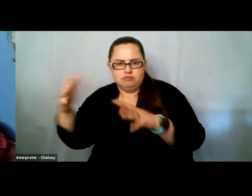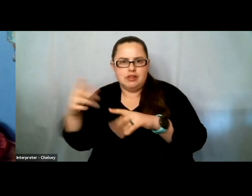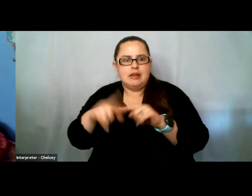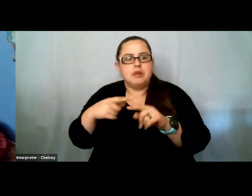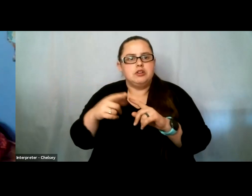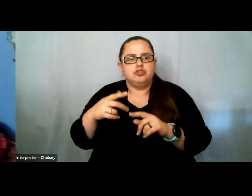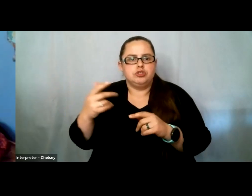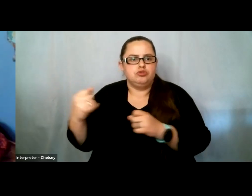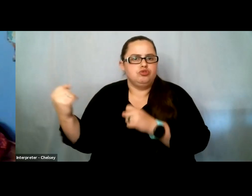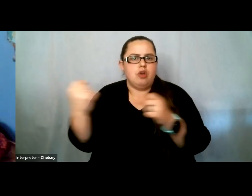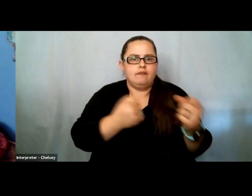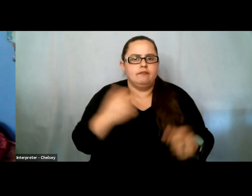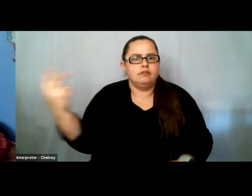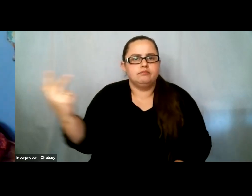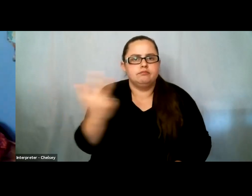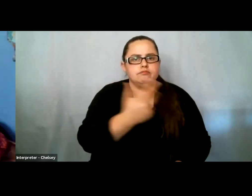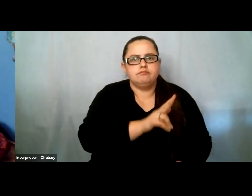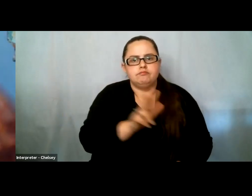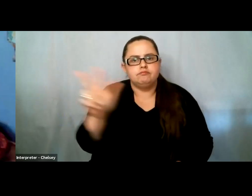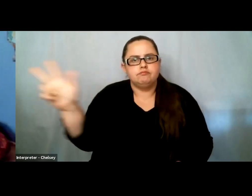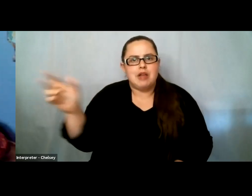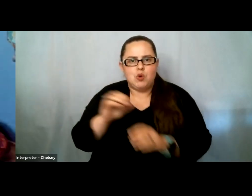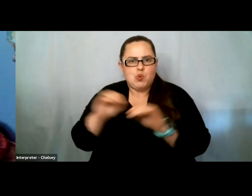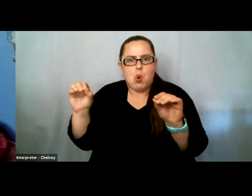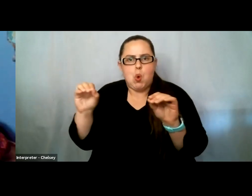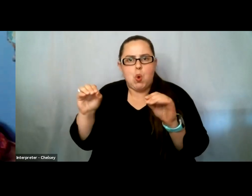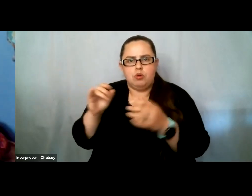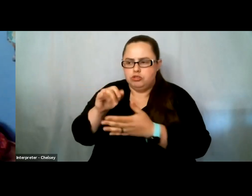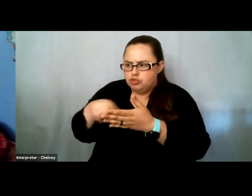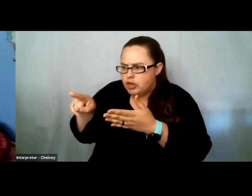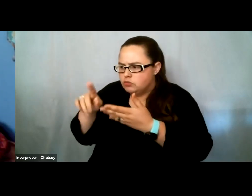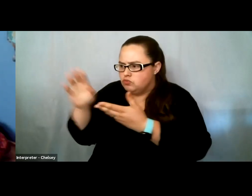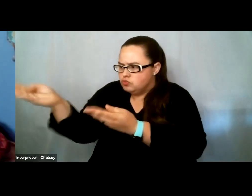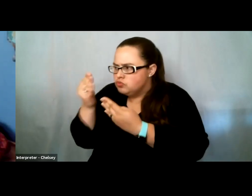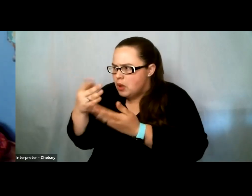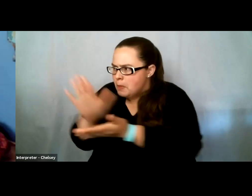there's no check. There, all throughout Europe, you've got that these people were at